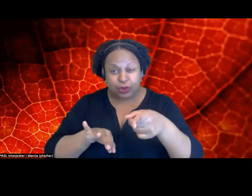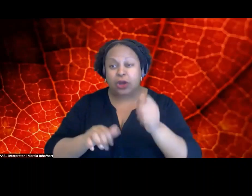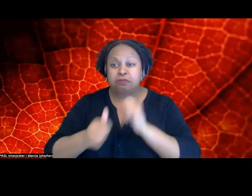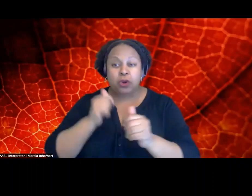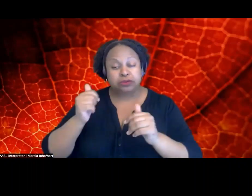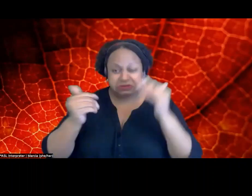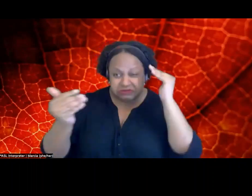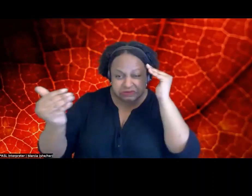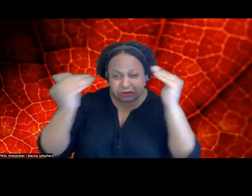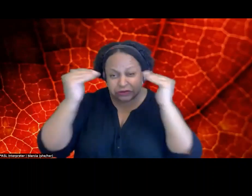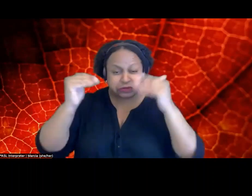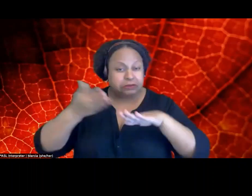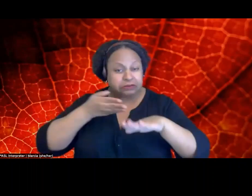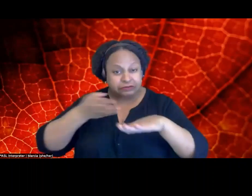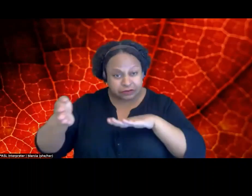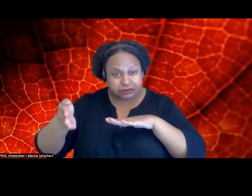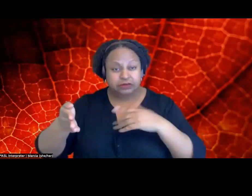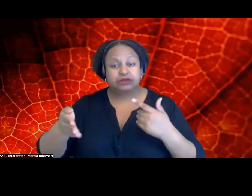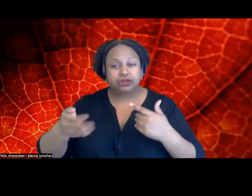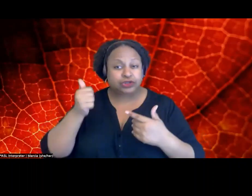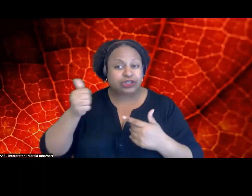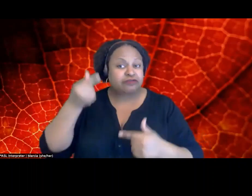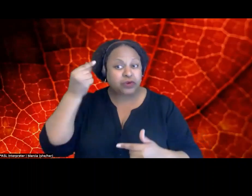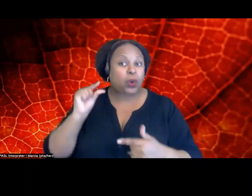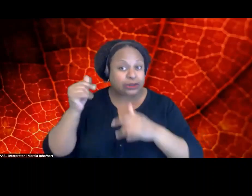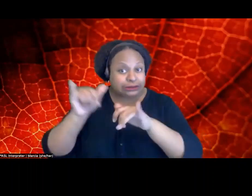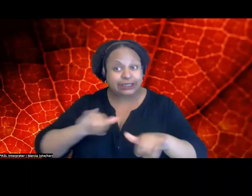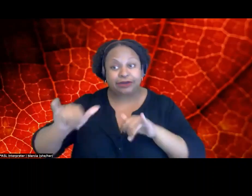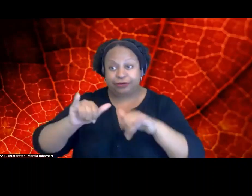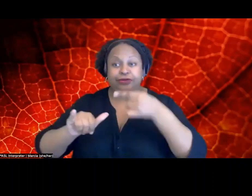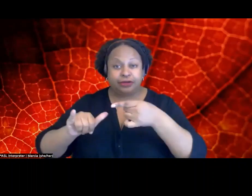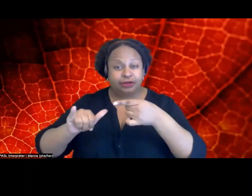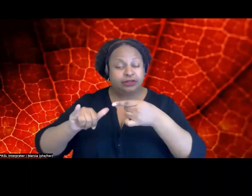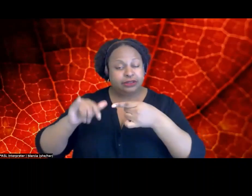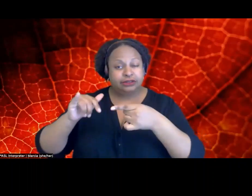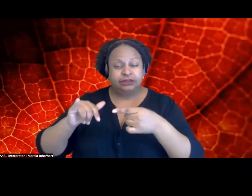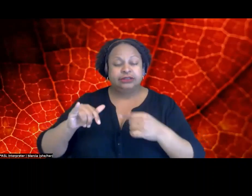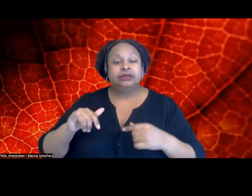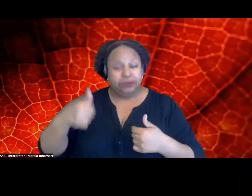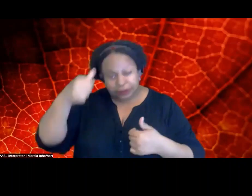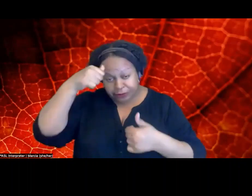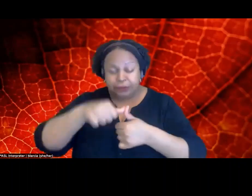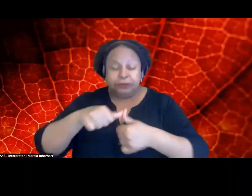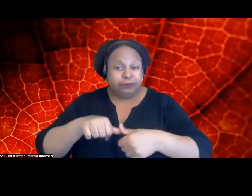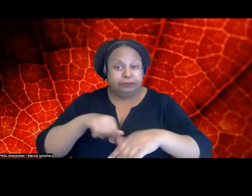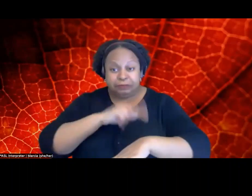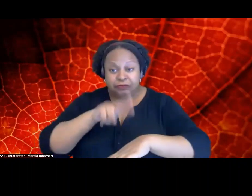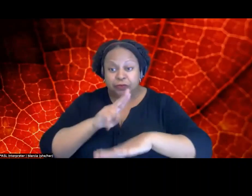and that you are the gold standard and remember, of course, to document.